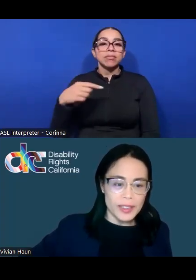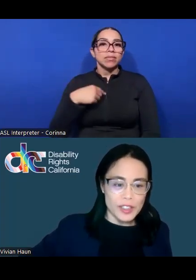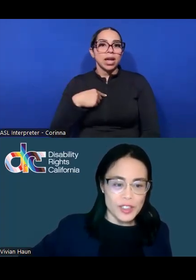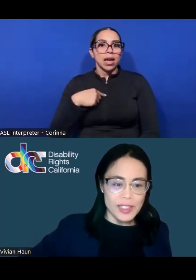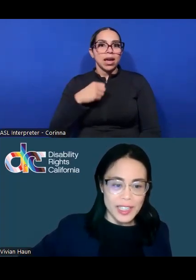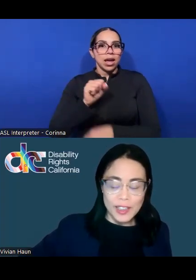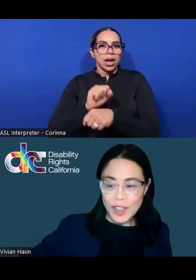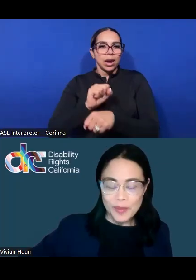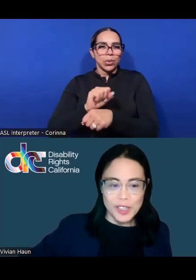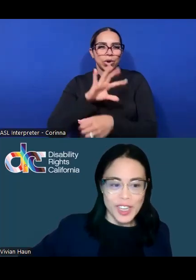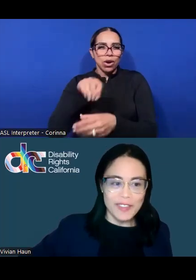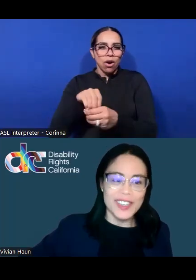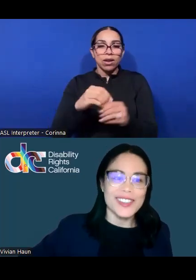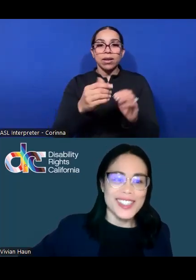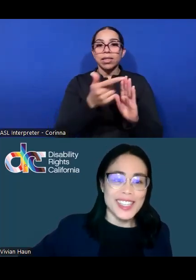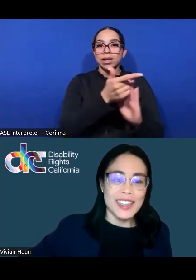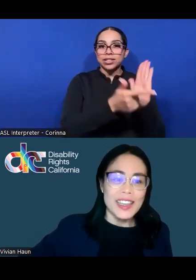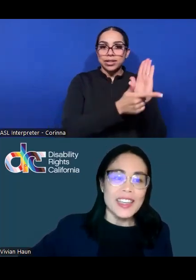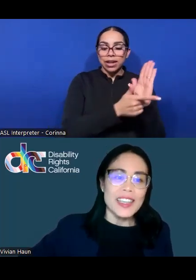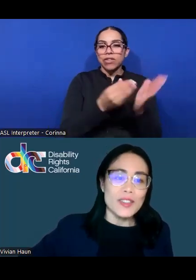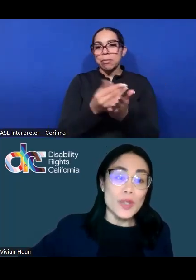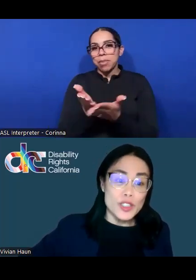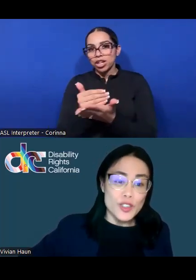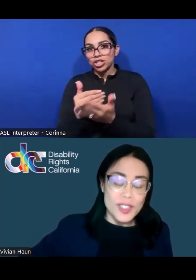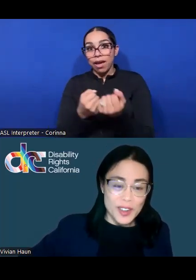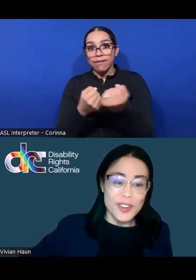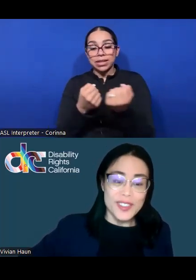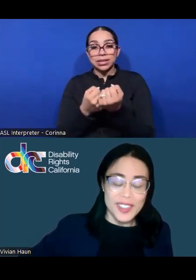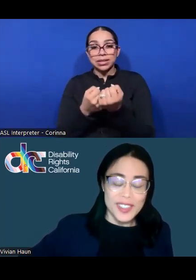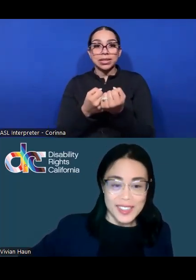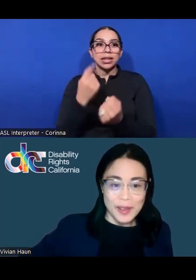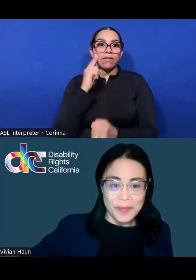legislative and budget advocacy in the regional center system.